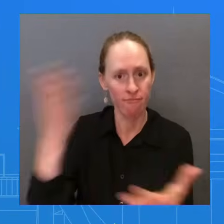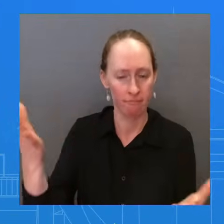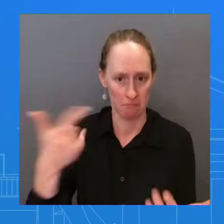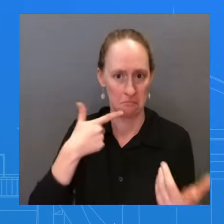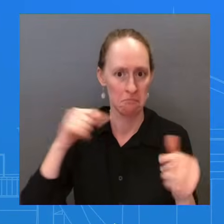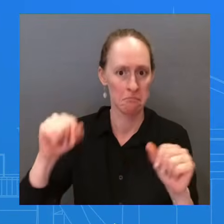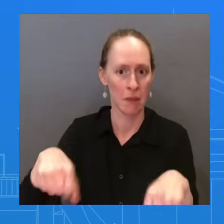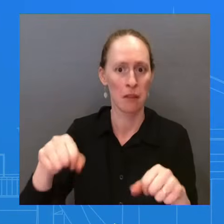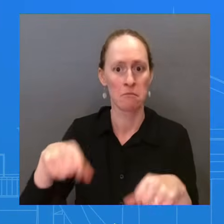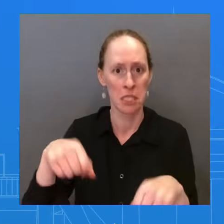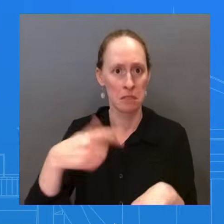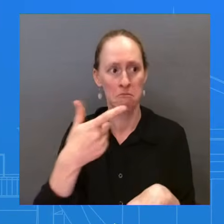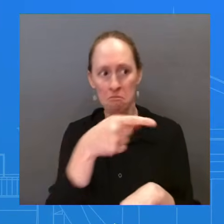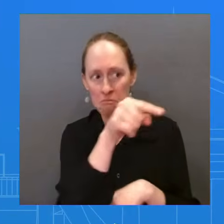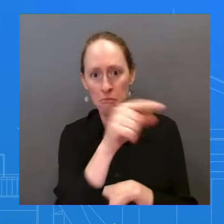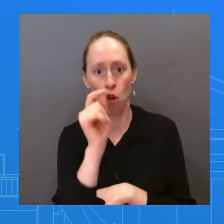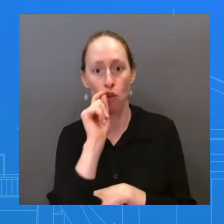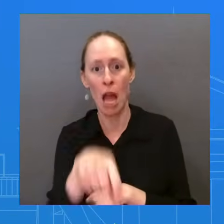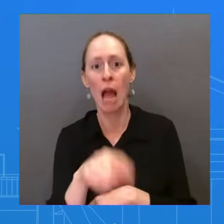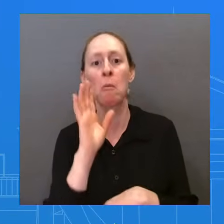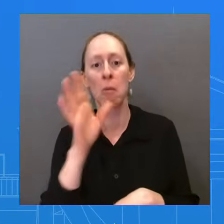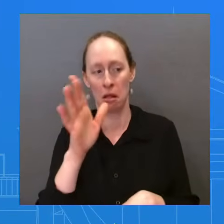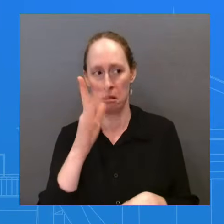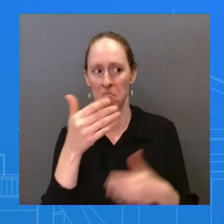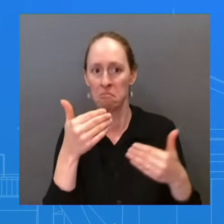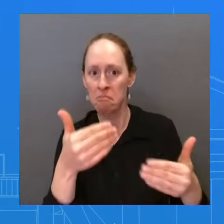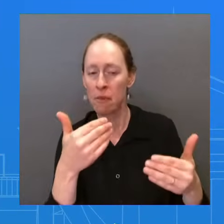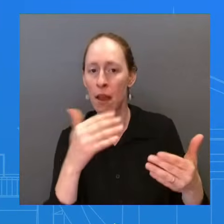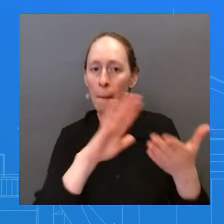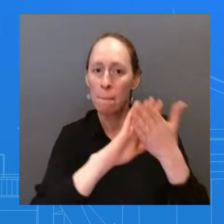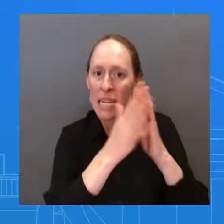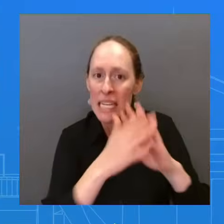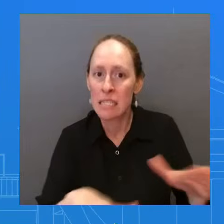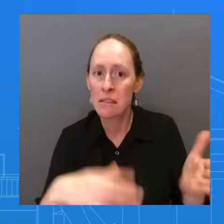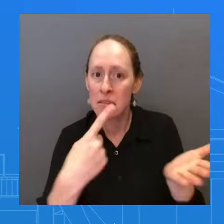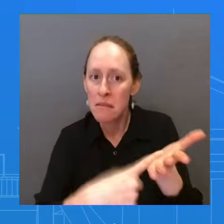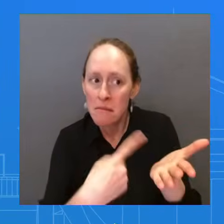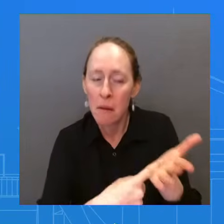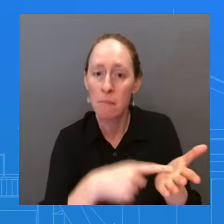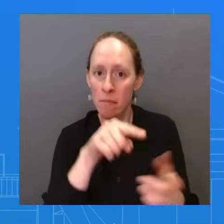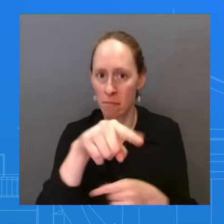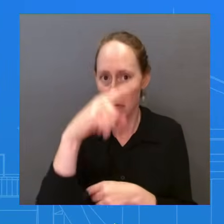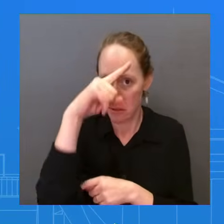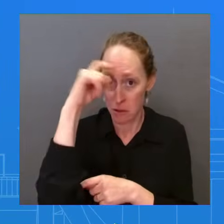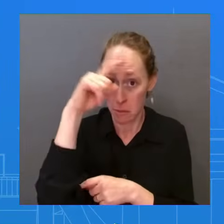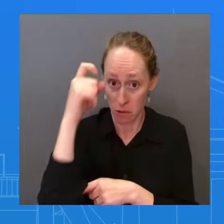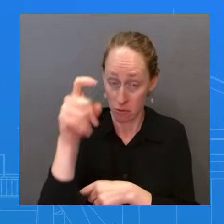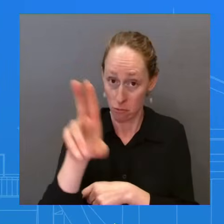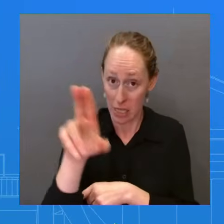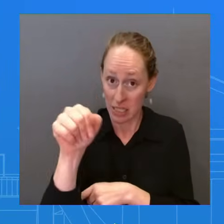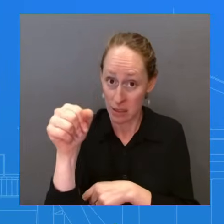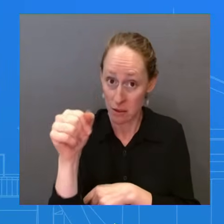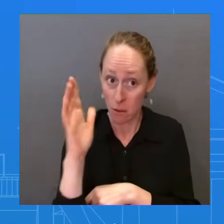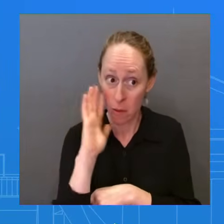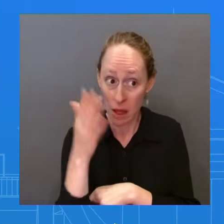And is that something that President Biden would potentially attend? Mr. Kirby: Oh, well, we've been talking to the Ukrainians for many, many months now about